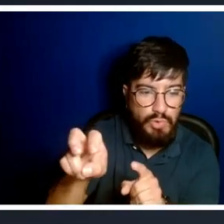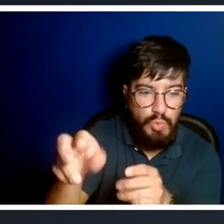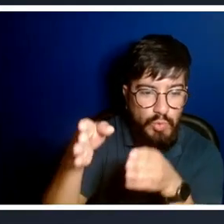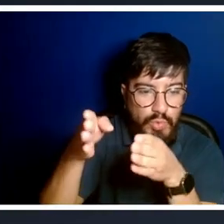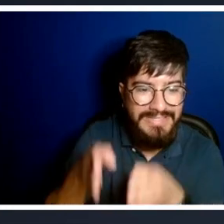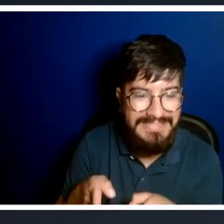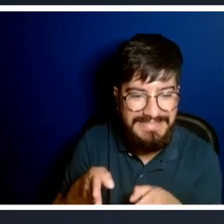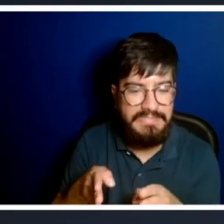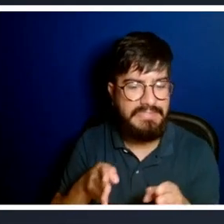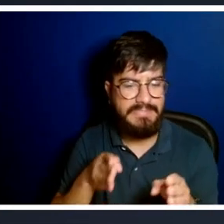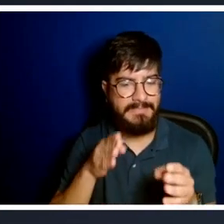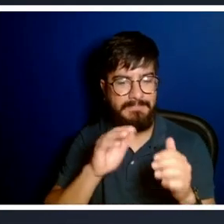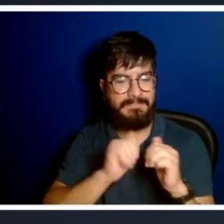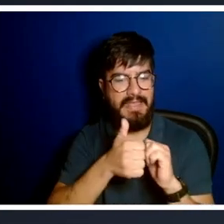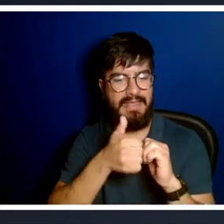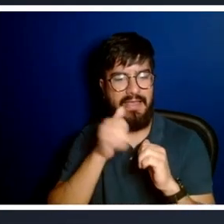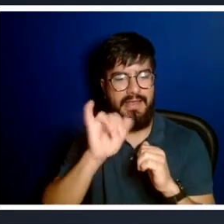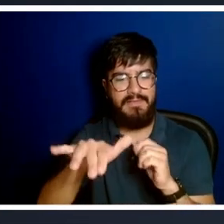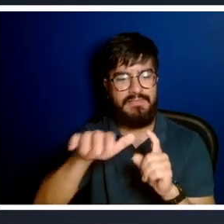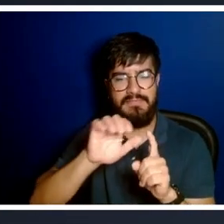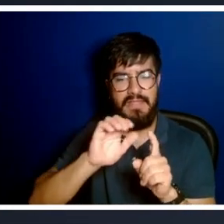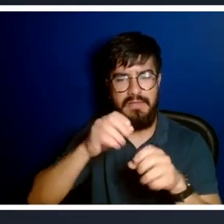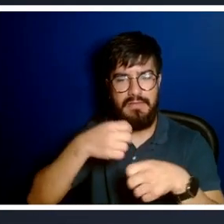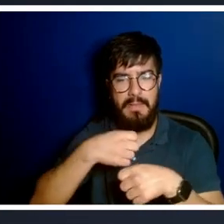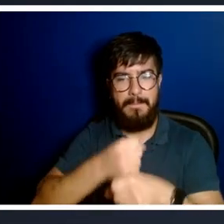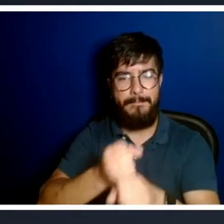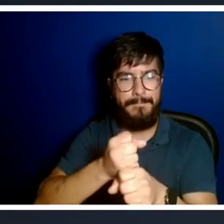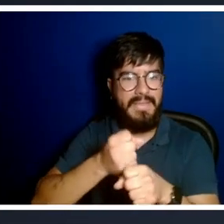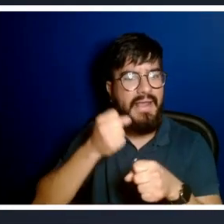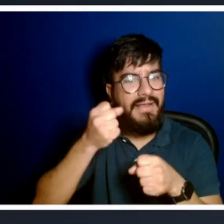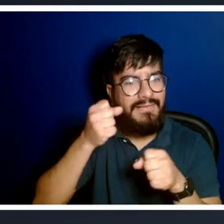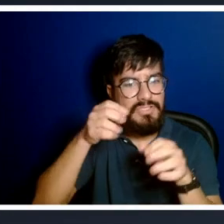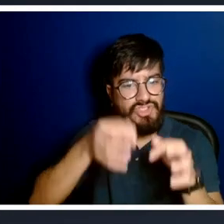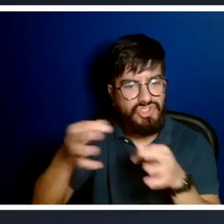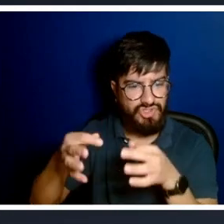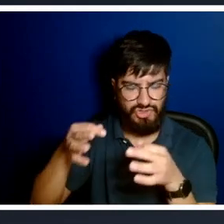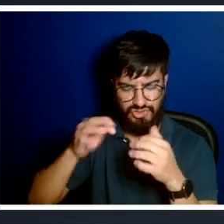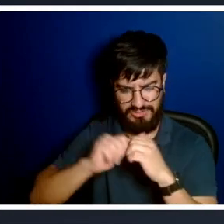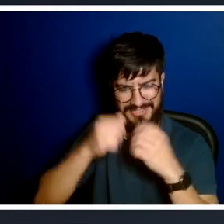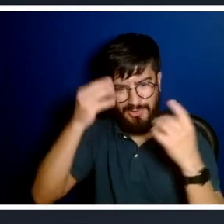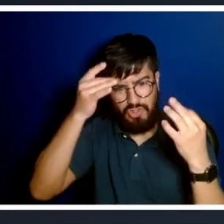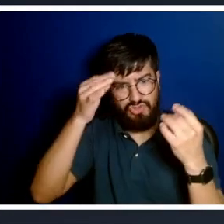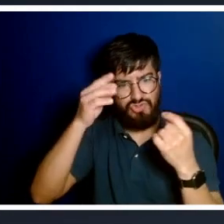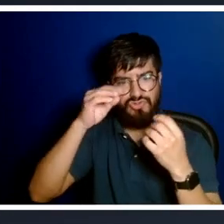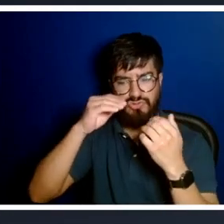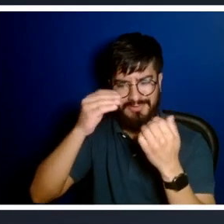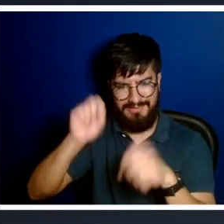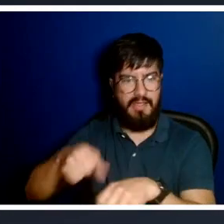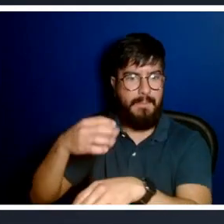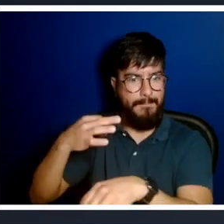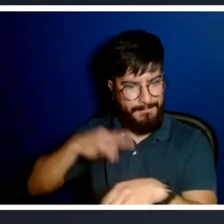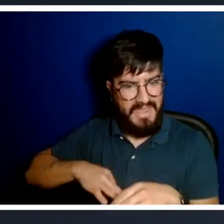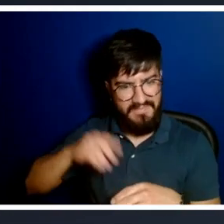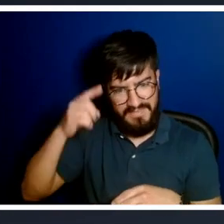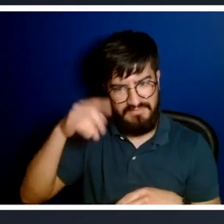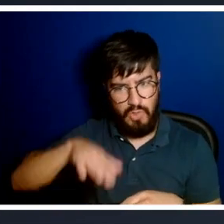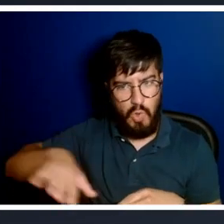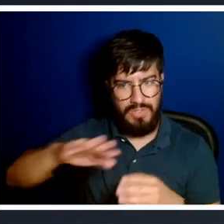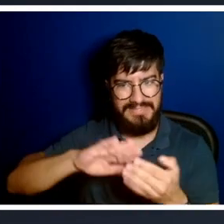those decisions are made and considered within the city. Next slide, please.